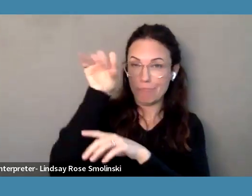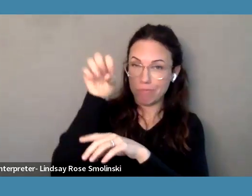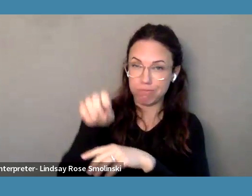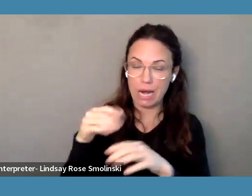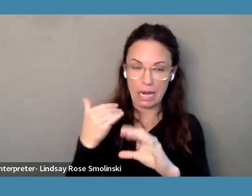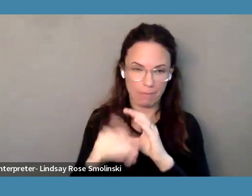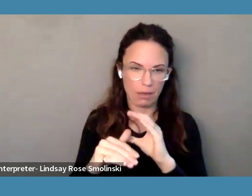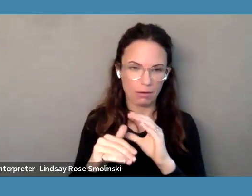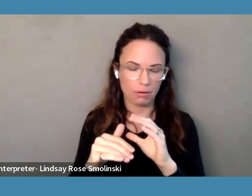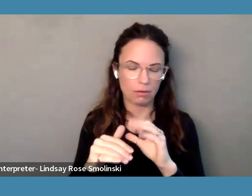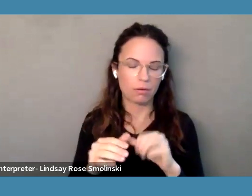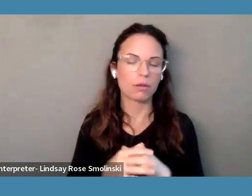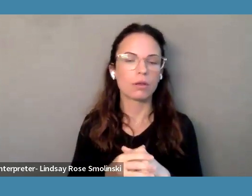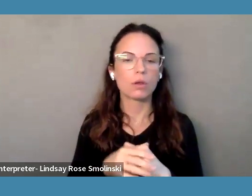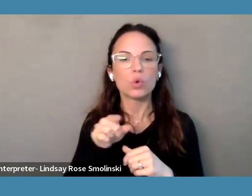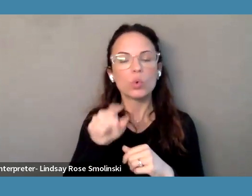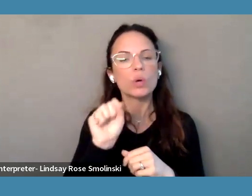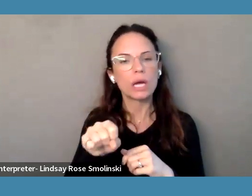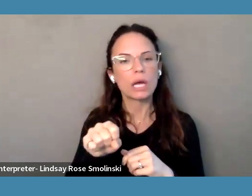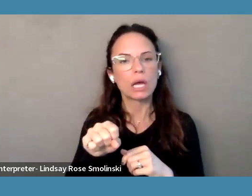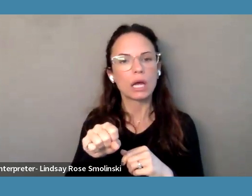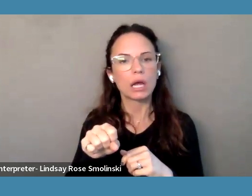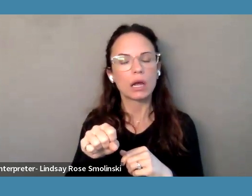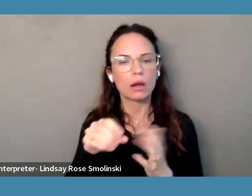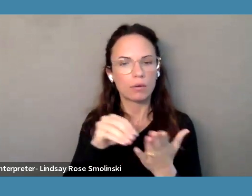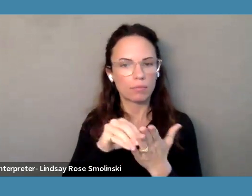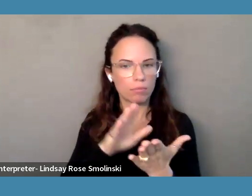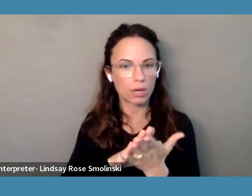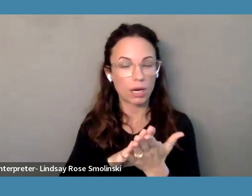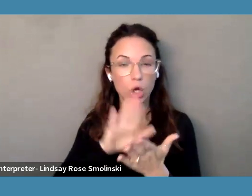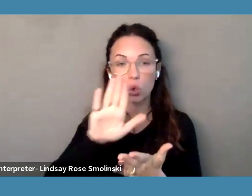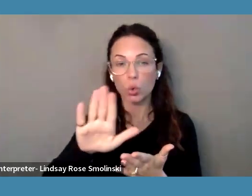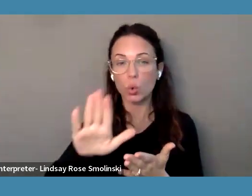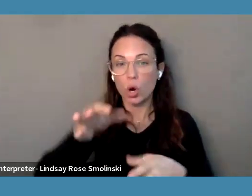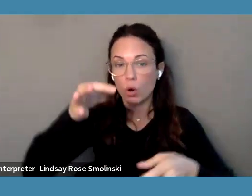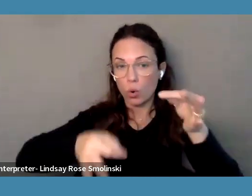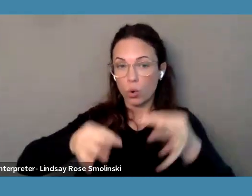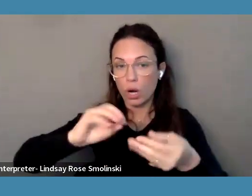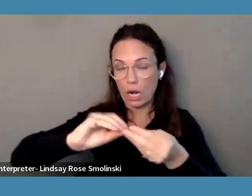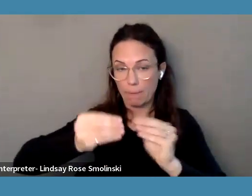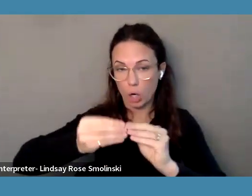and you can put the hearing number that you've been assigned to the fair hearing number you've been assigned